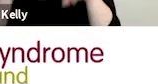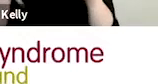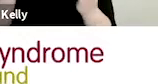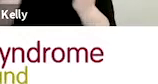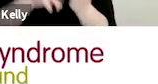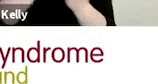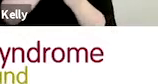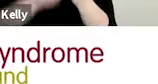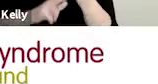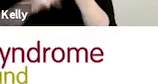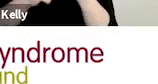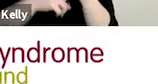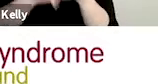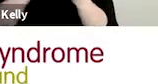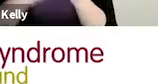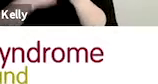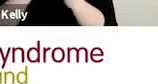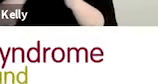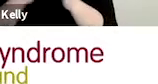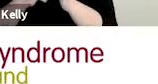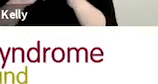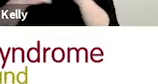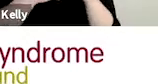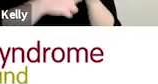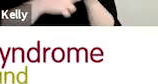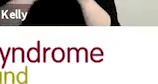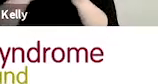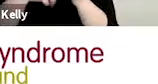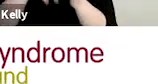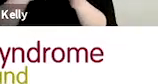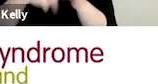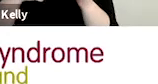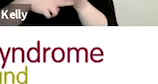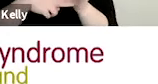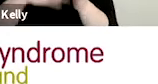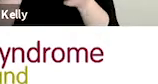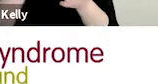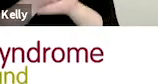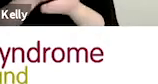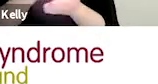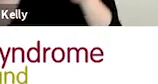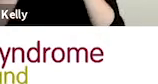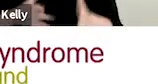which stands for the United Nations conventions on the rights of persons with a disability in 2008,